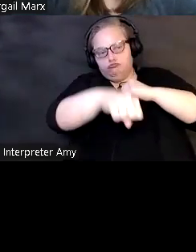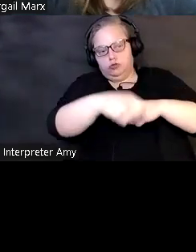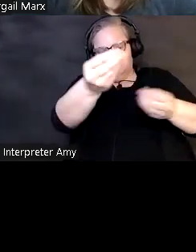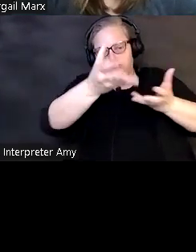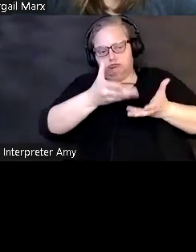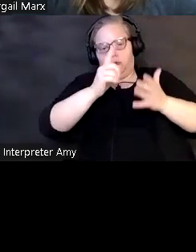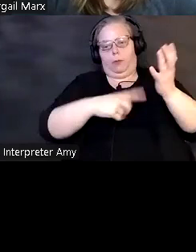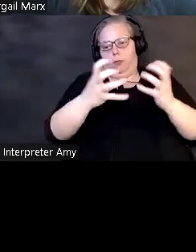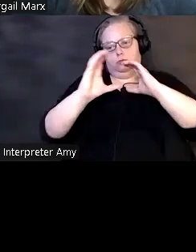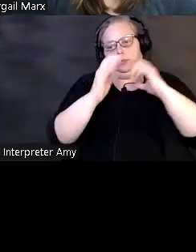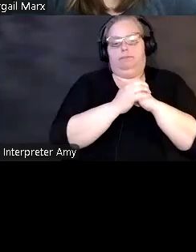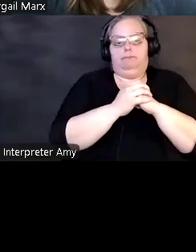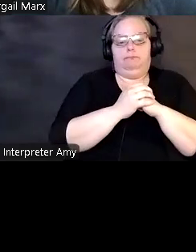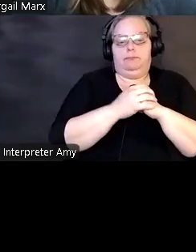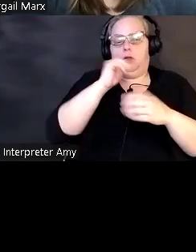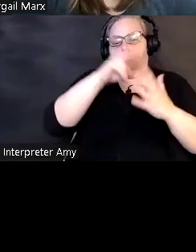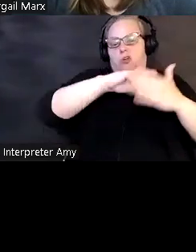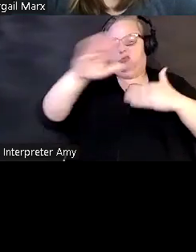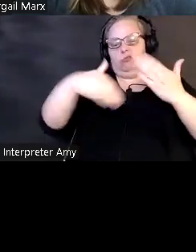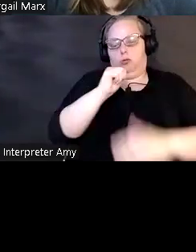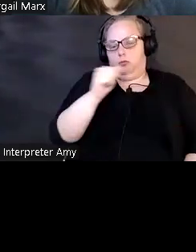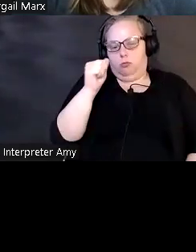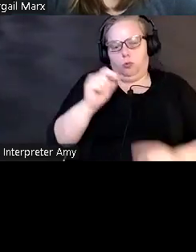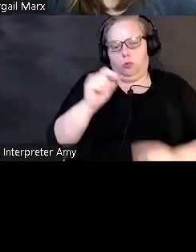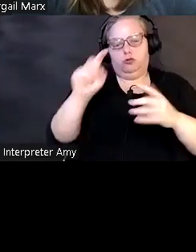I won't read all these but I think the other piece -- I just want to skip to the bottom and